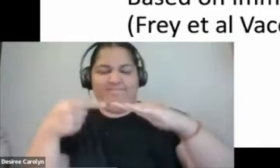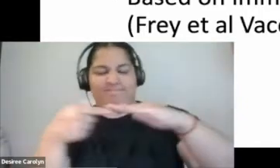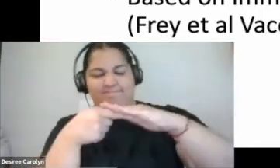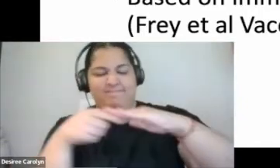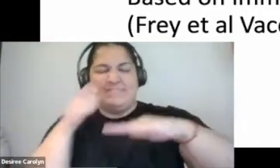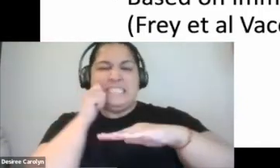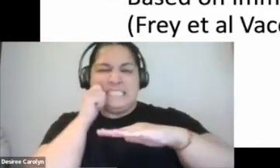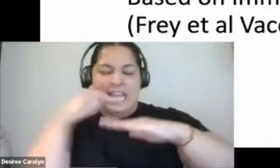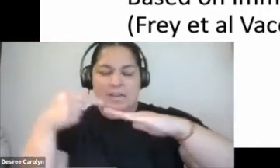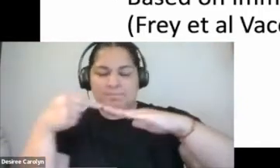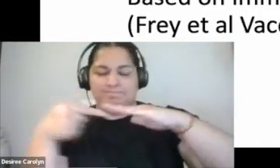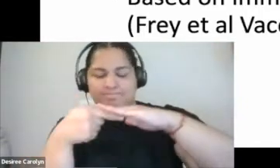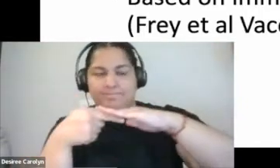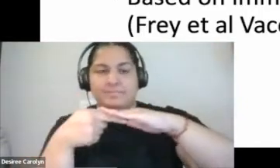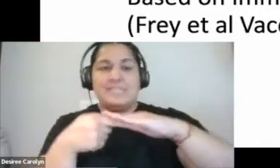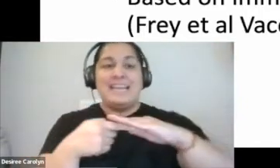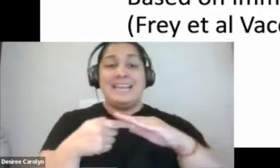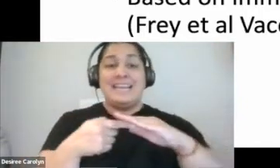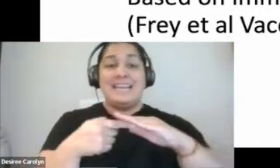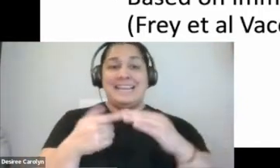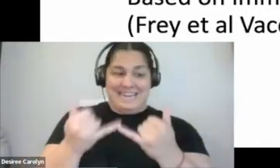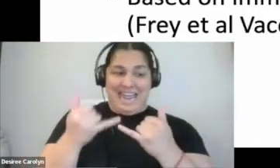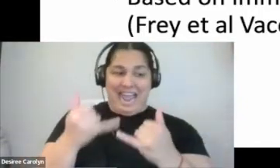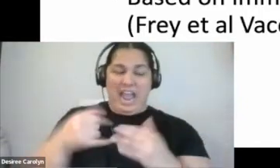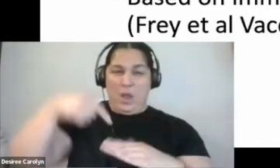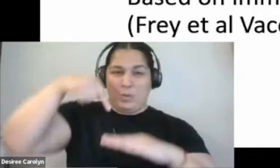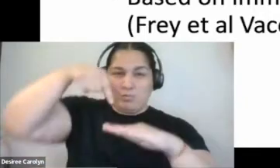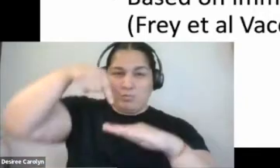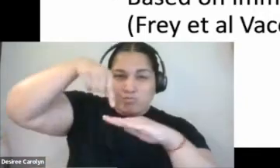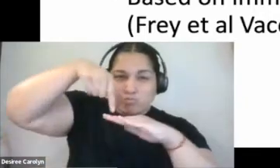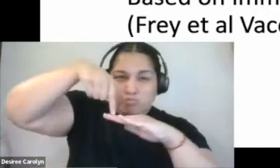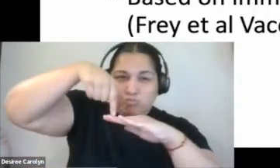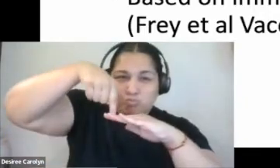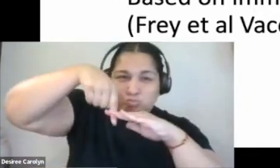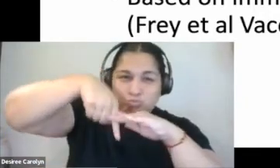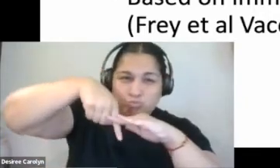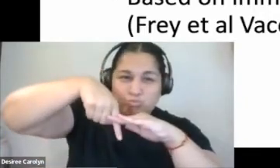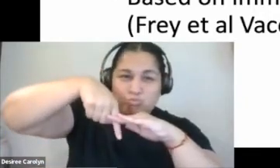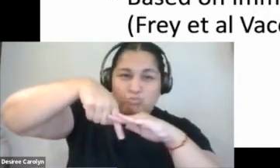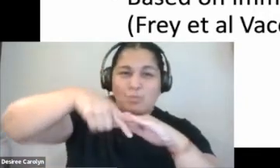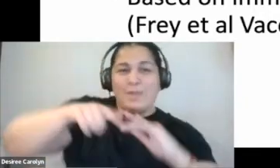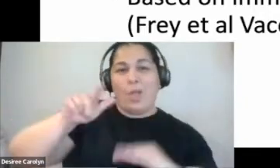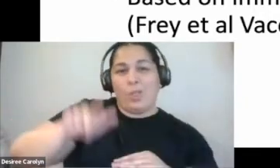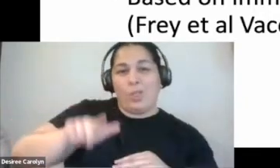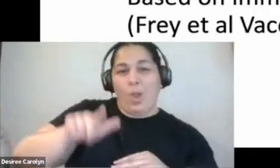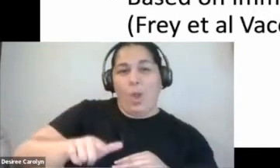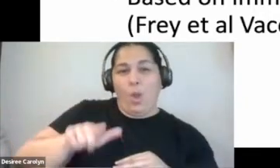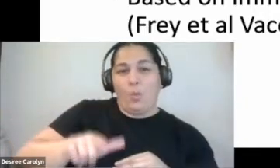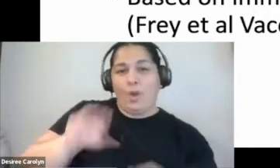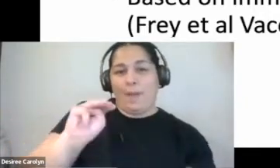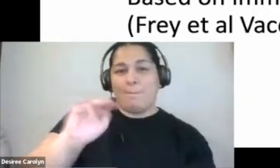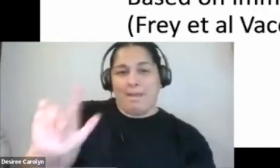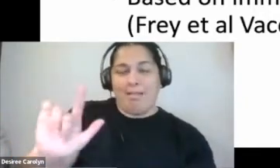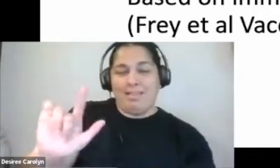intradermal within the skin of a lower dose. This is based on a study from a few years ago that